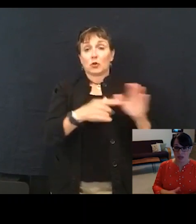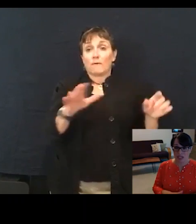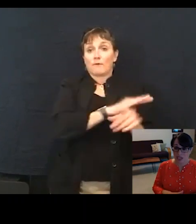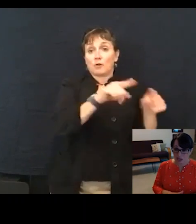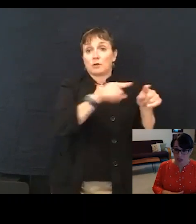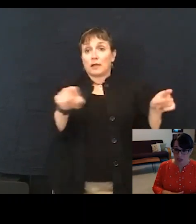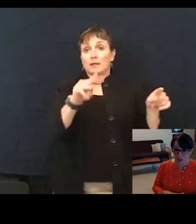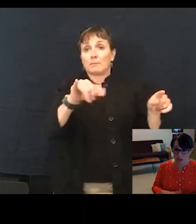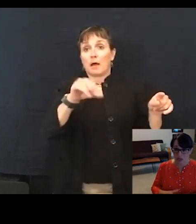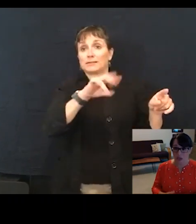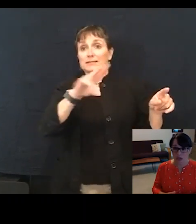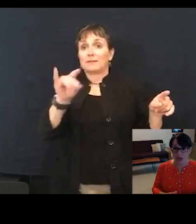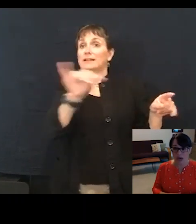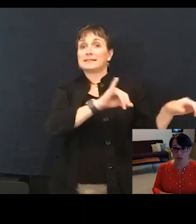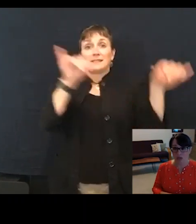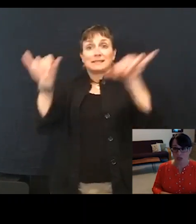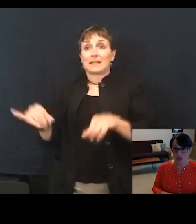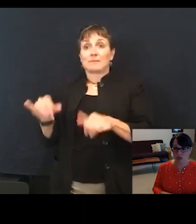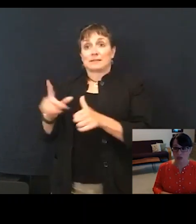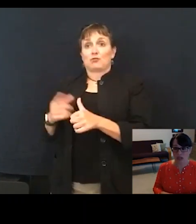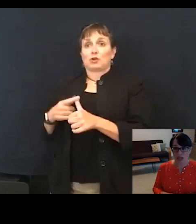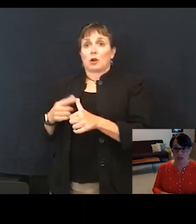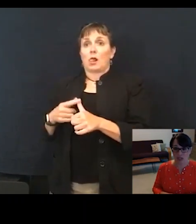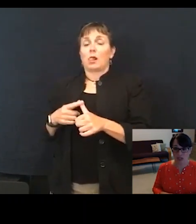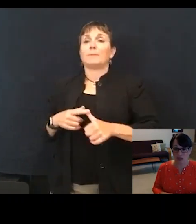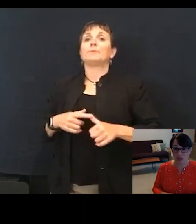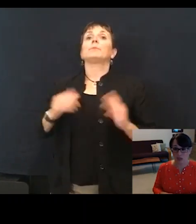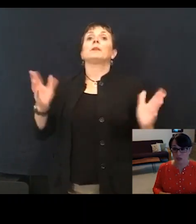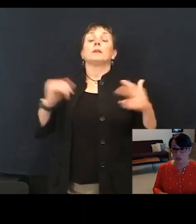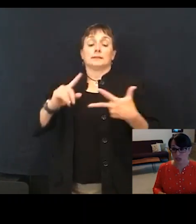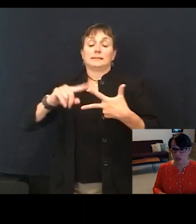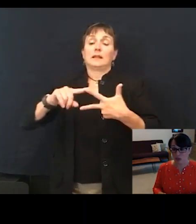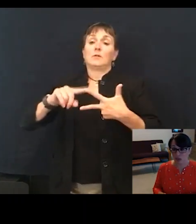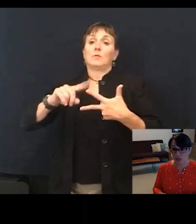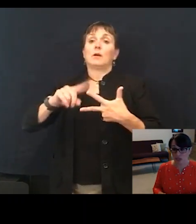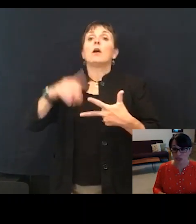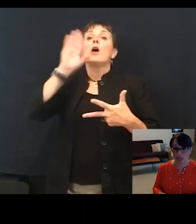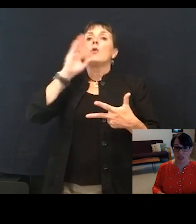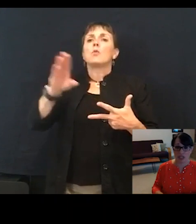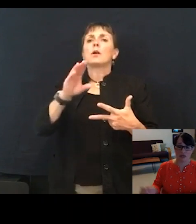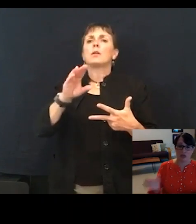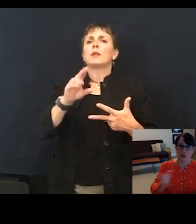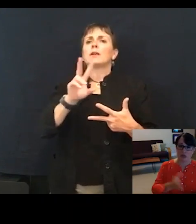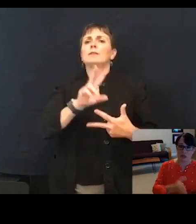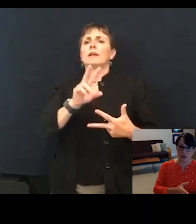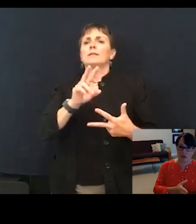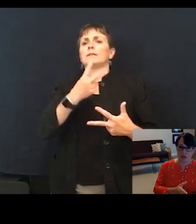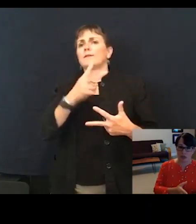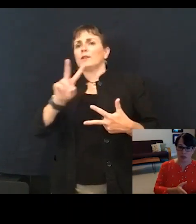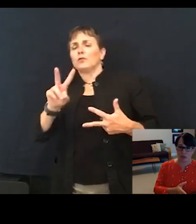The second question was will the hybrid V2 front half vector produce truncated protein? Even though we've altered the slip point,